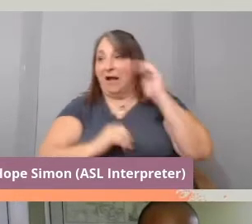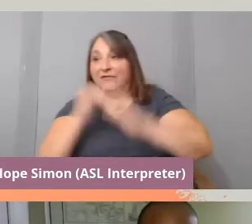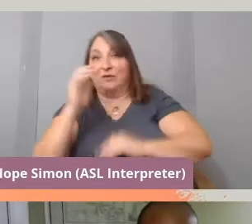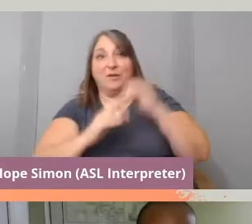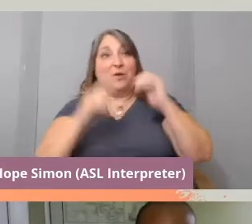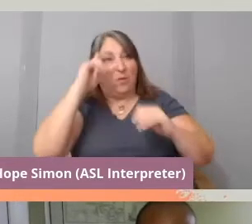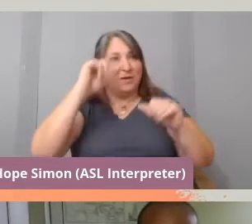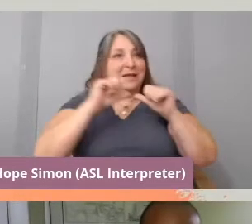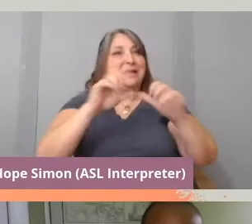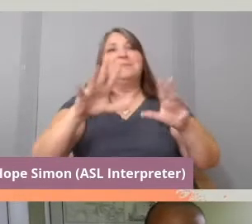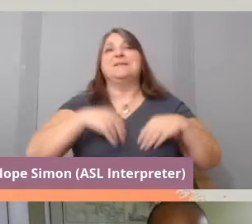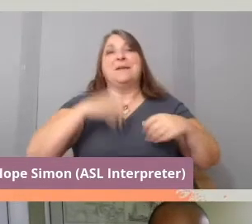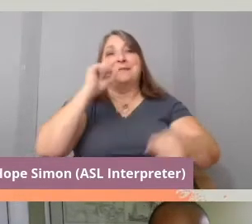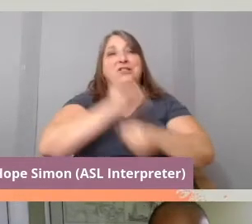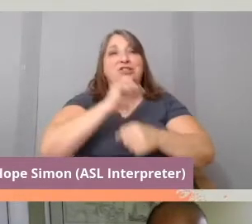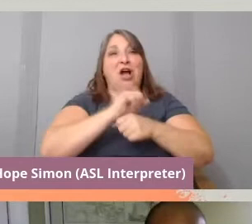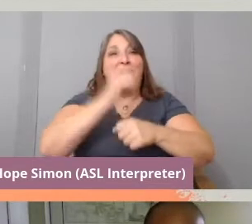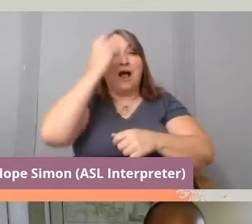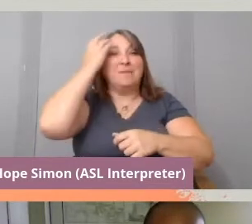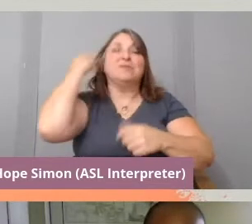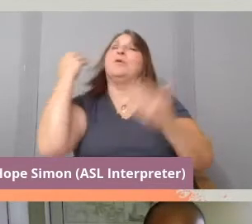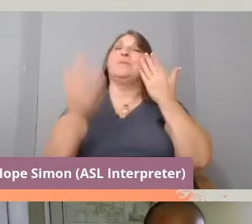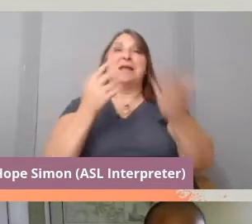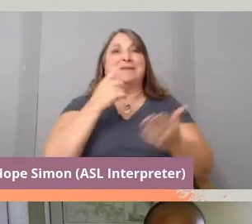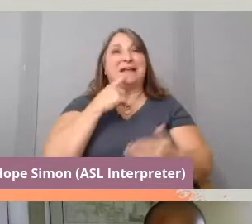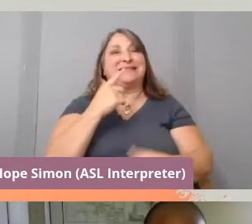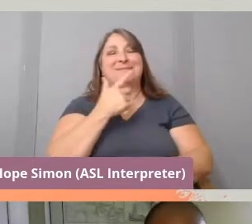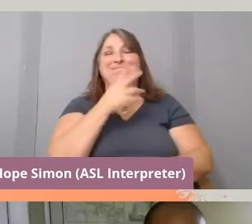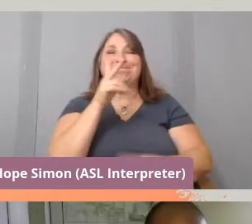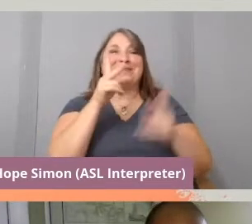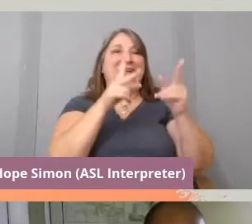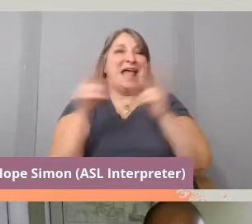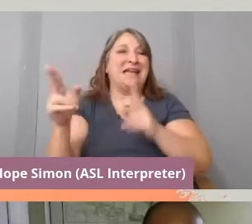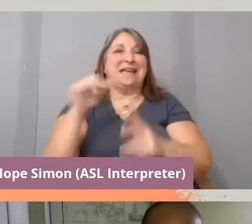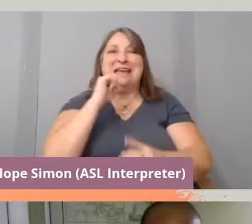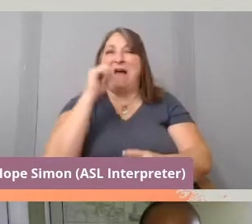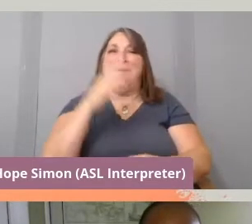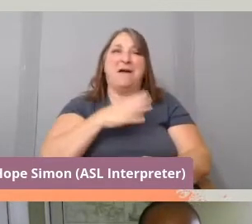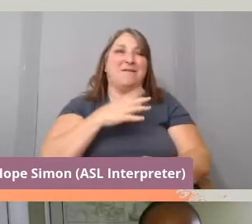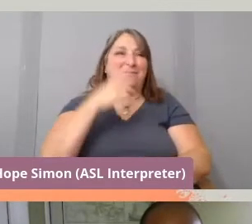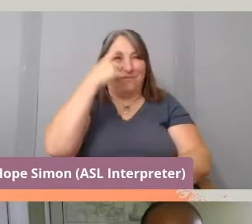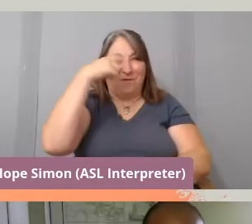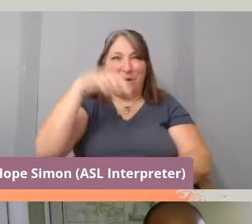or are they gonna be like, "Oh, maybe, you know, editing is not for me." And then we've lost out on this voice, you know?